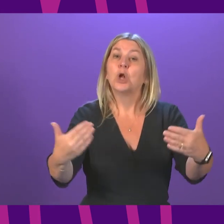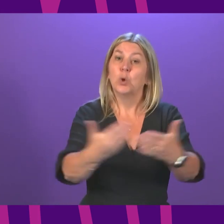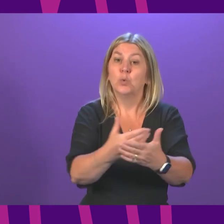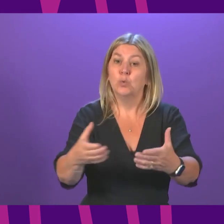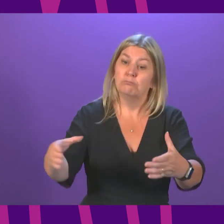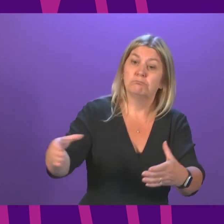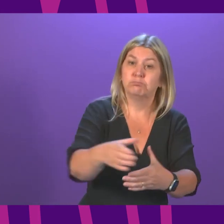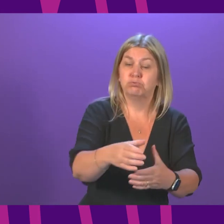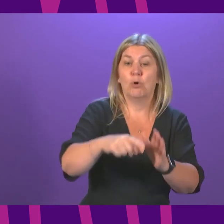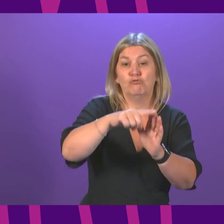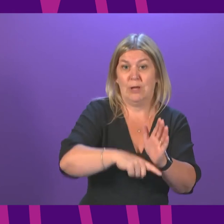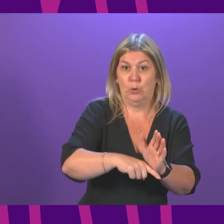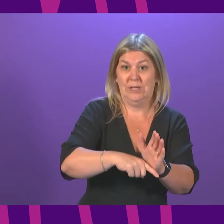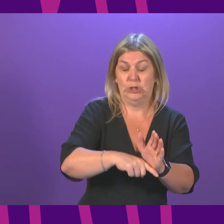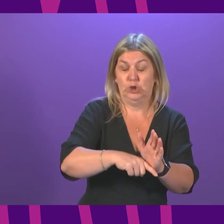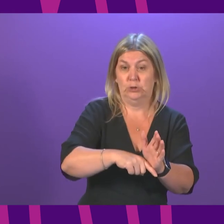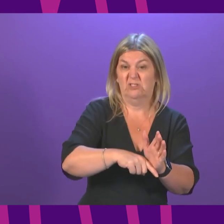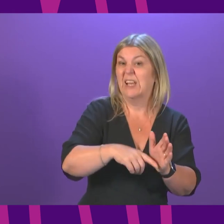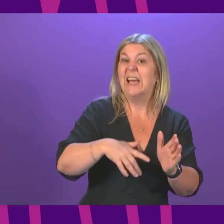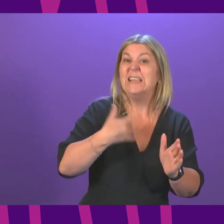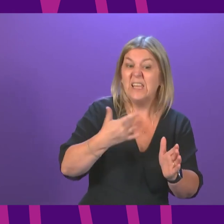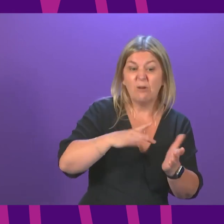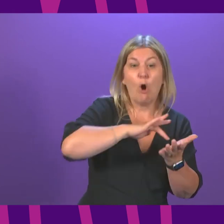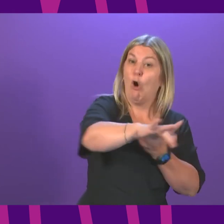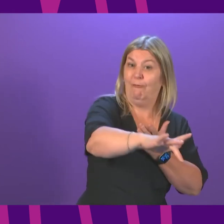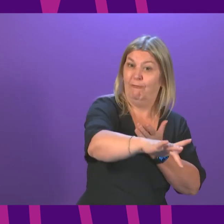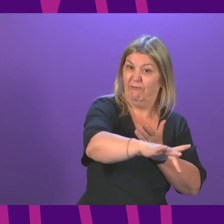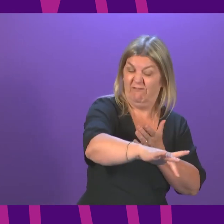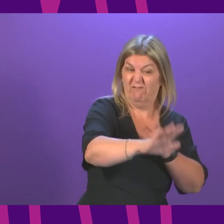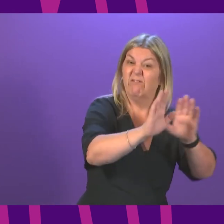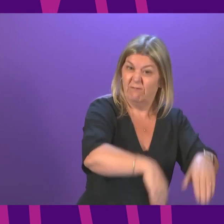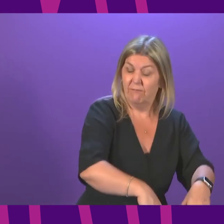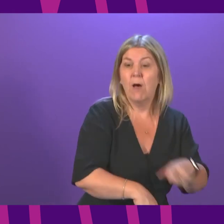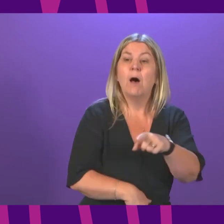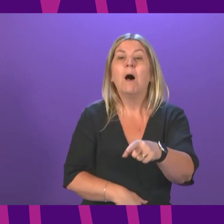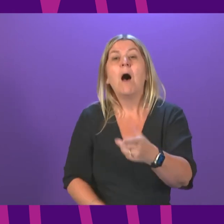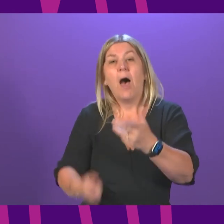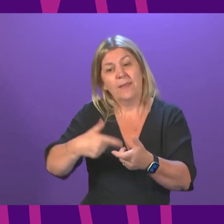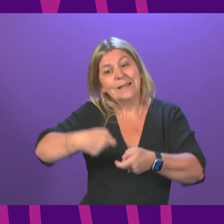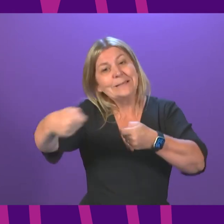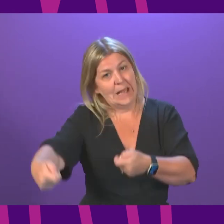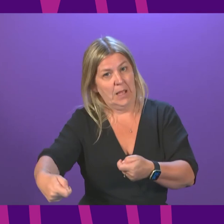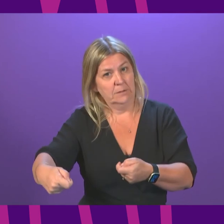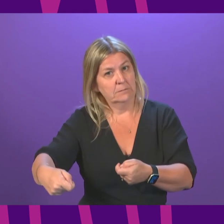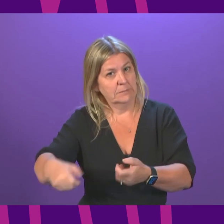why that was unpalatable to many members. I do not blame them for that, because the